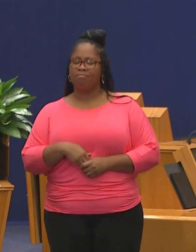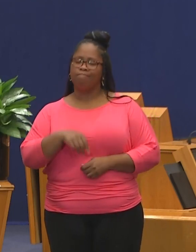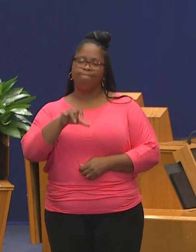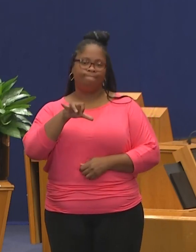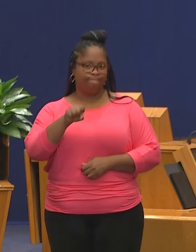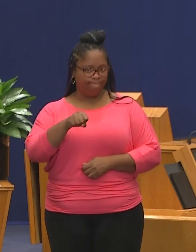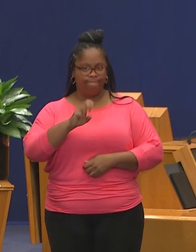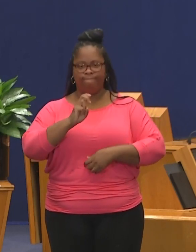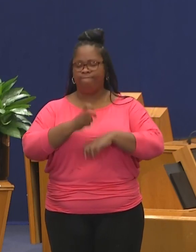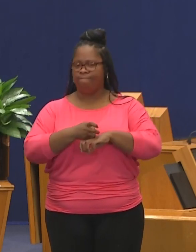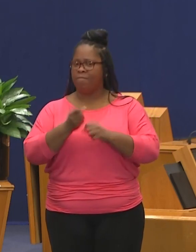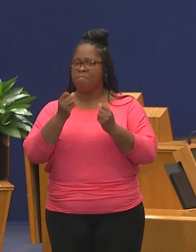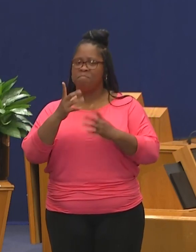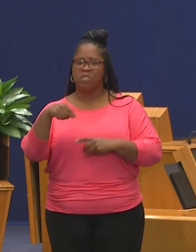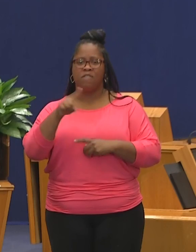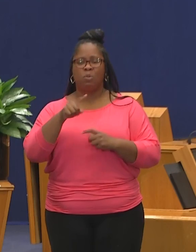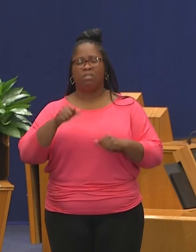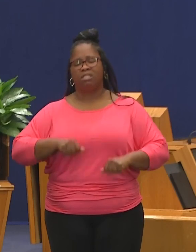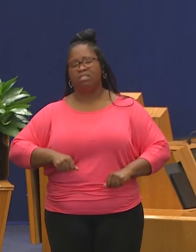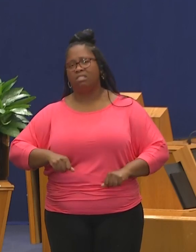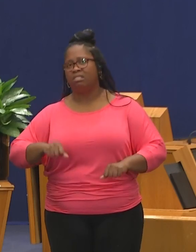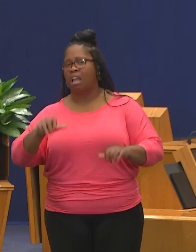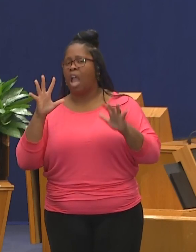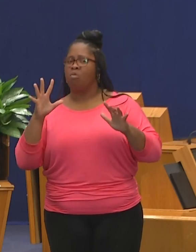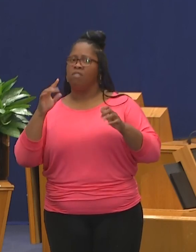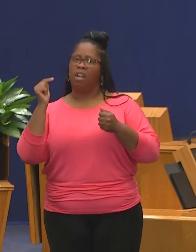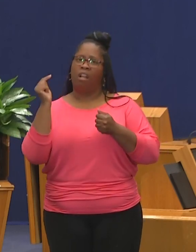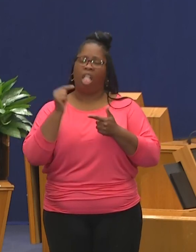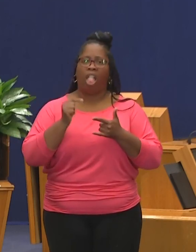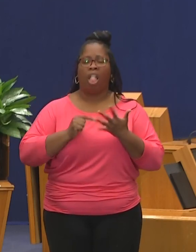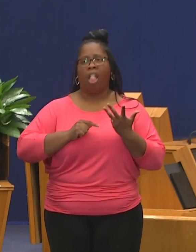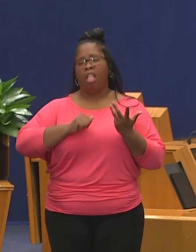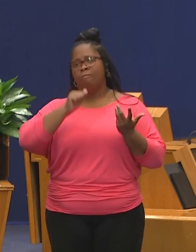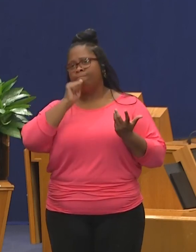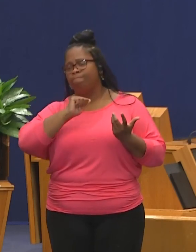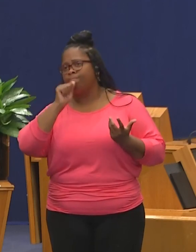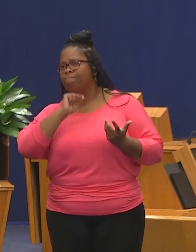OFFICER ORDERS. AND I KNOW THIS IS HARD AND THAT MANY PEOPLE HAVE MADE ENORMOUS